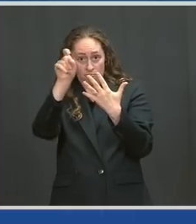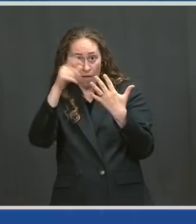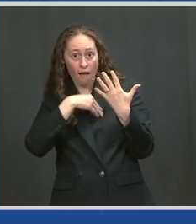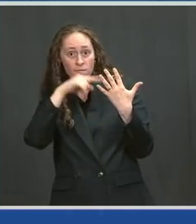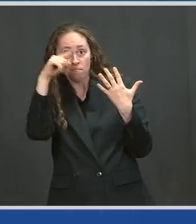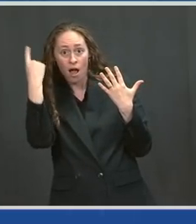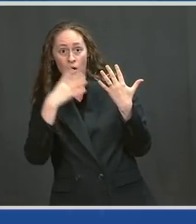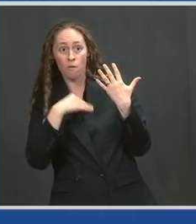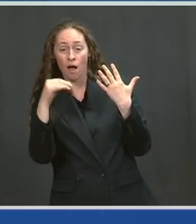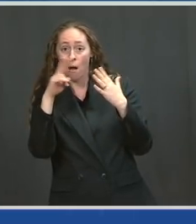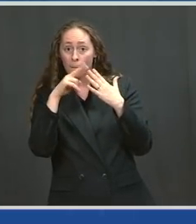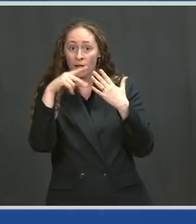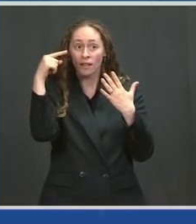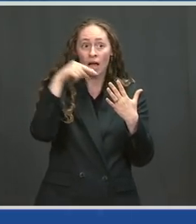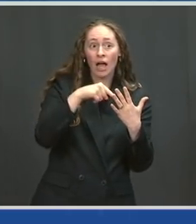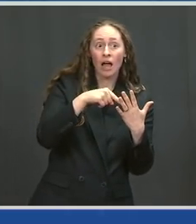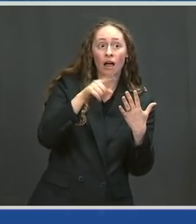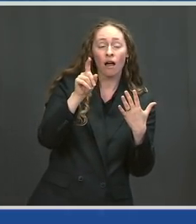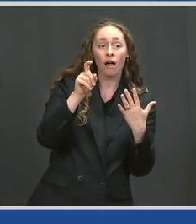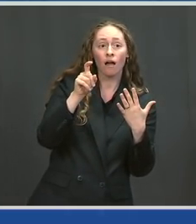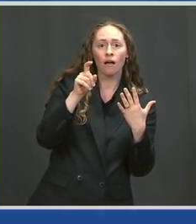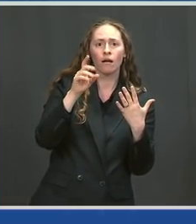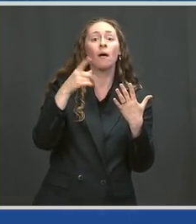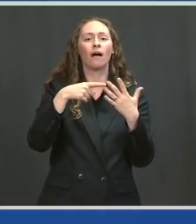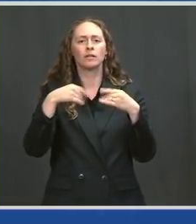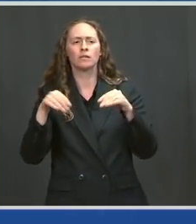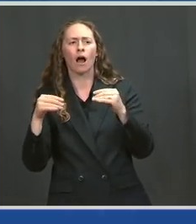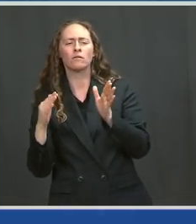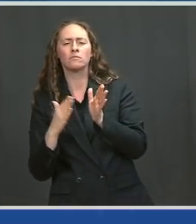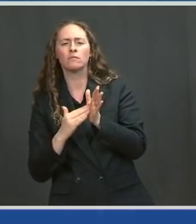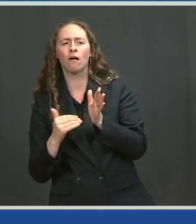Remember old Pat Caddell used to say, "You want to know what's happening in American culture?